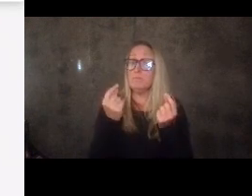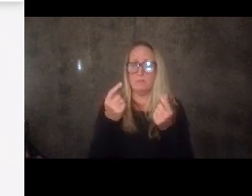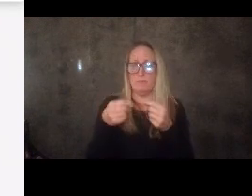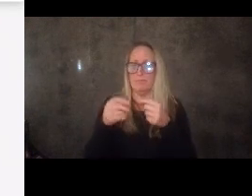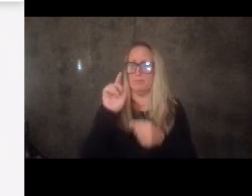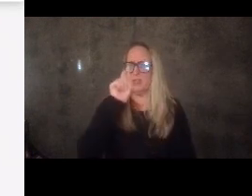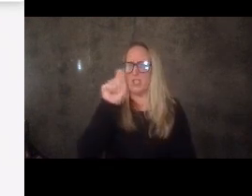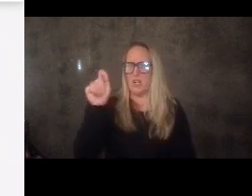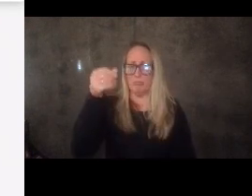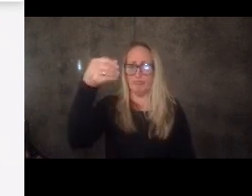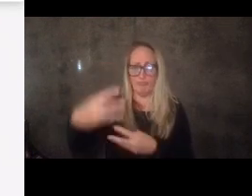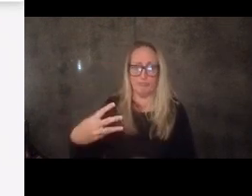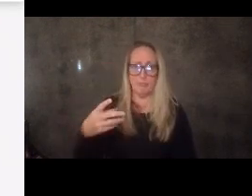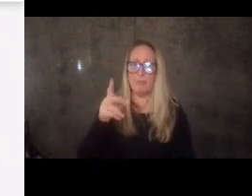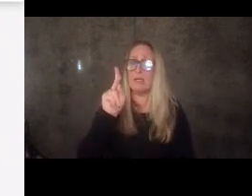dot menu. Keyboard shortcuts